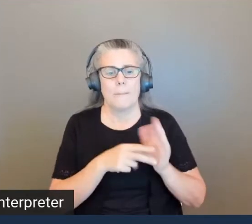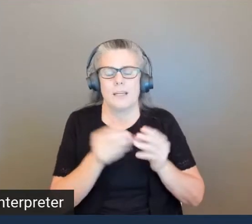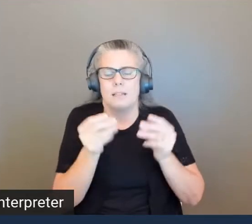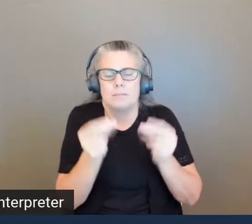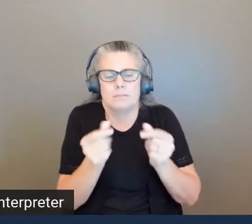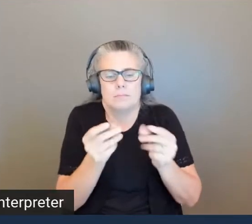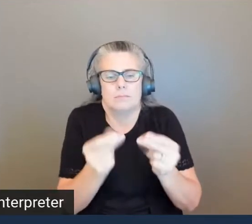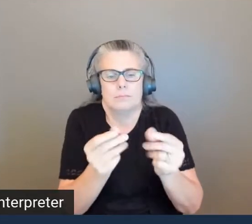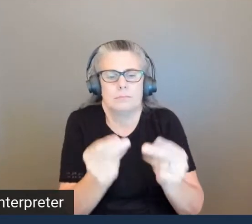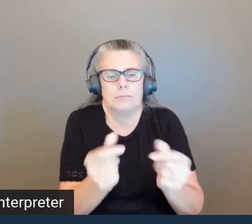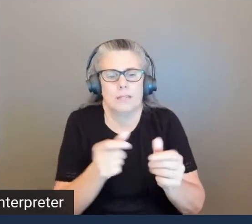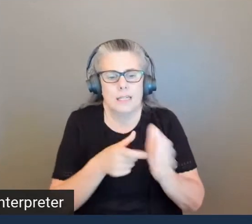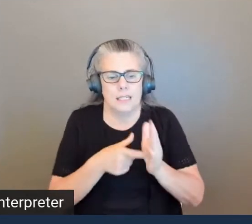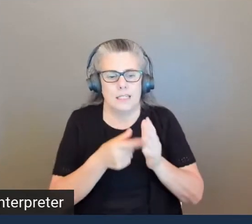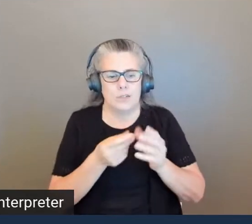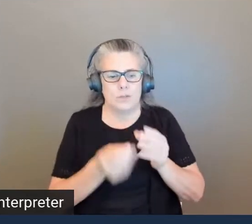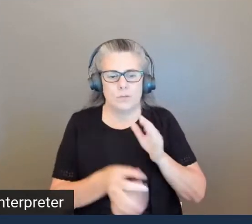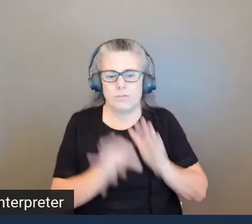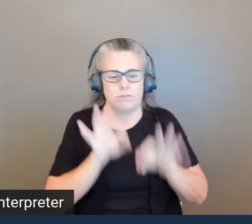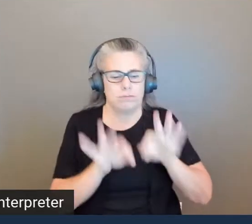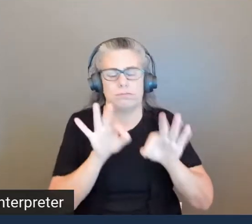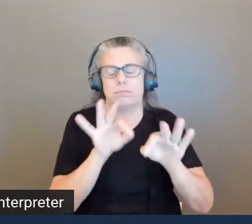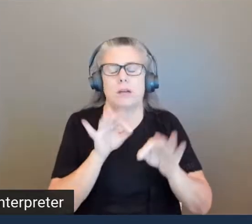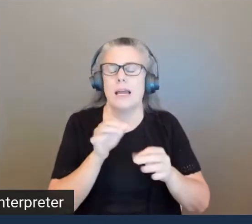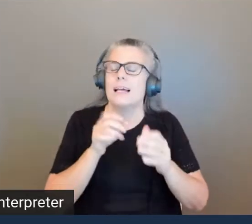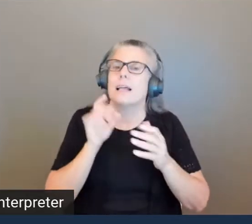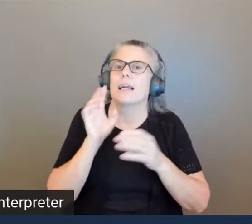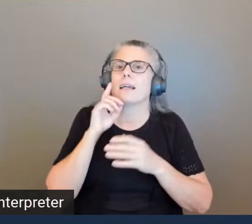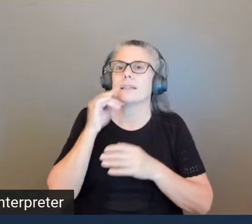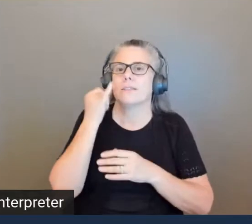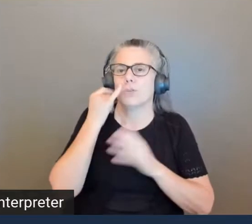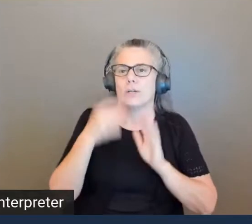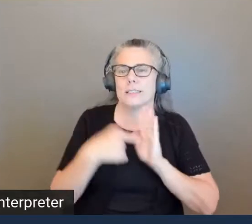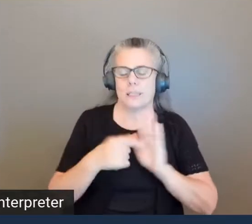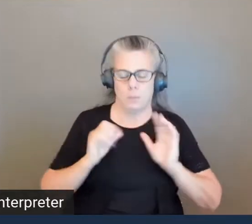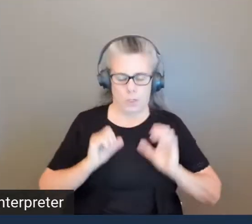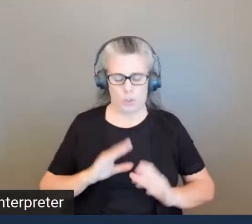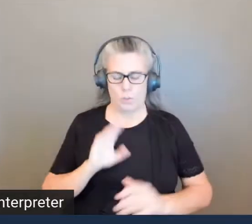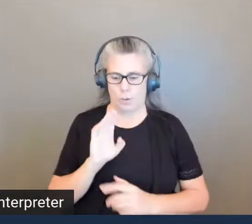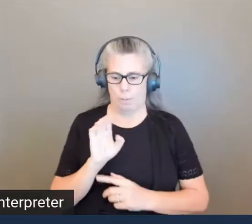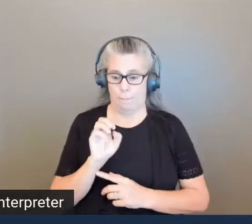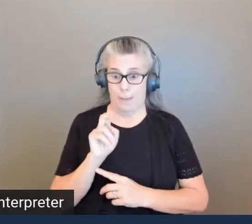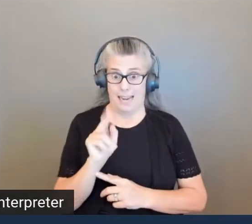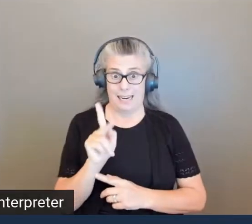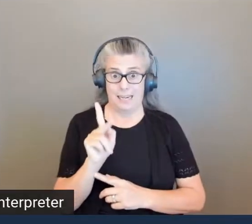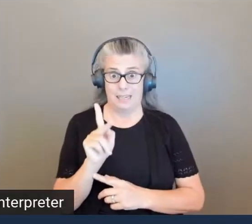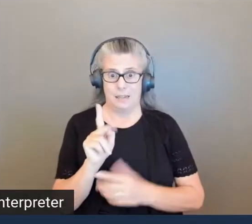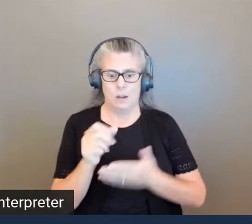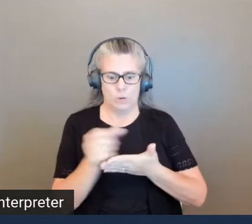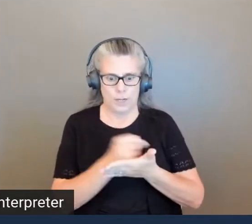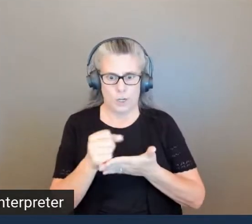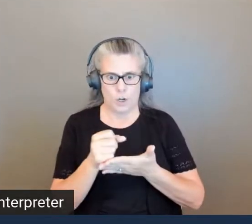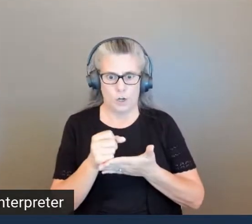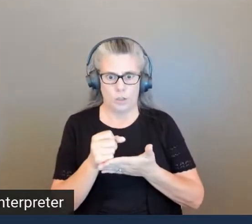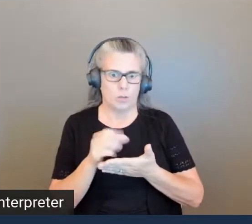like you're like a bank and you're trying to do like a credit card fraud transactions, right? You get a request and you need to immediately